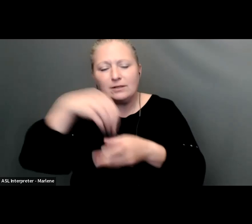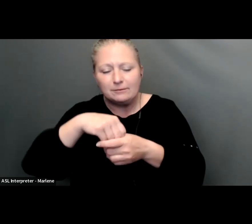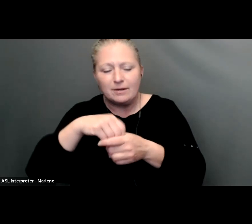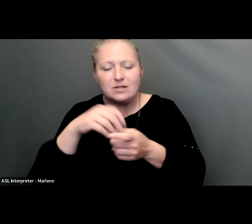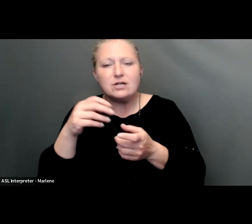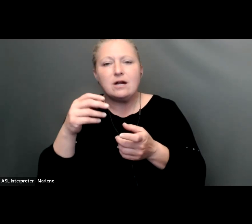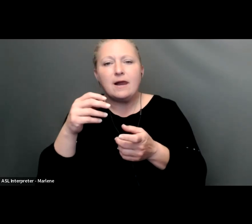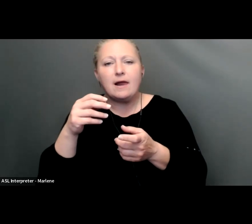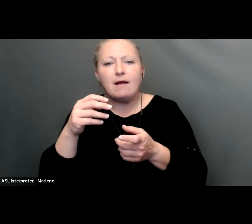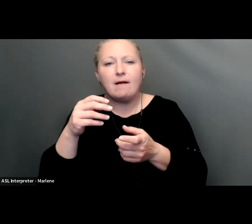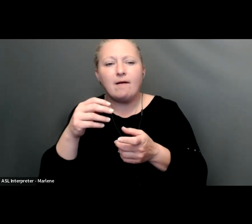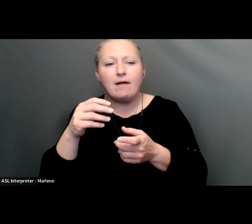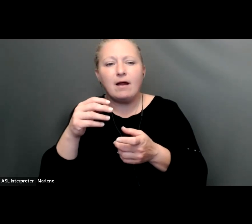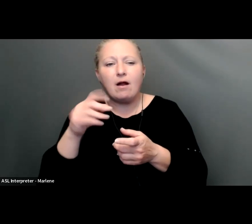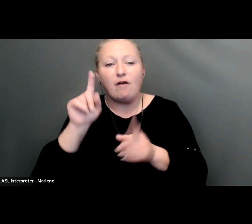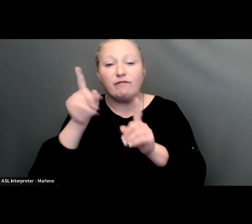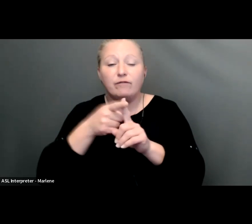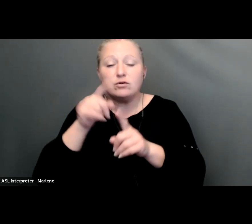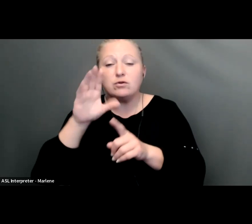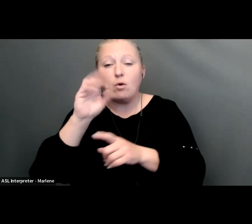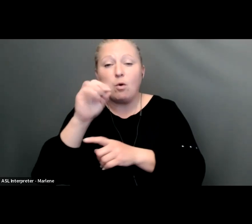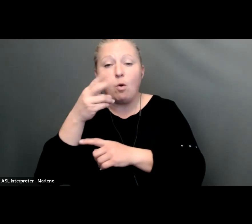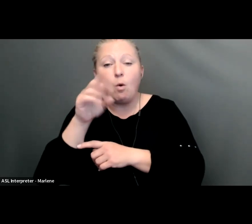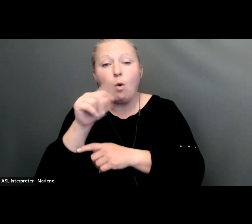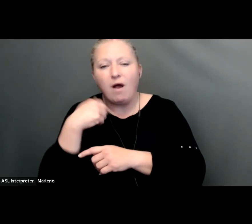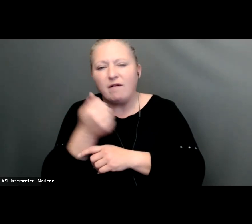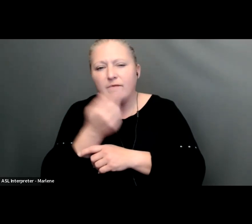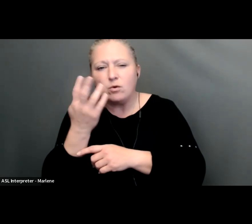and by happiness stance in the first cohort we had several formerly incarcerated students who